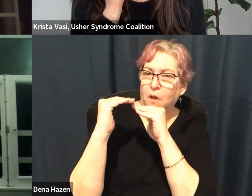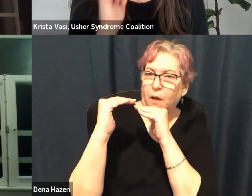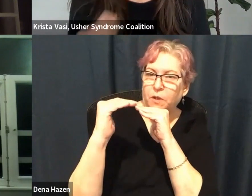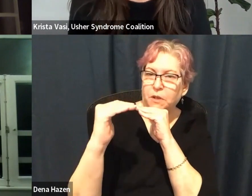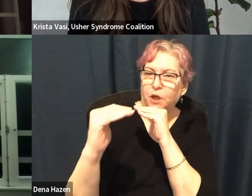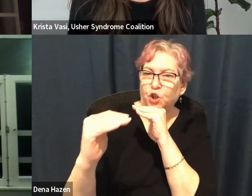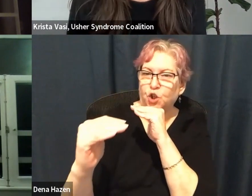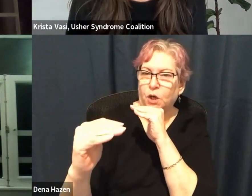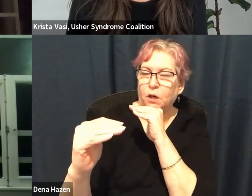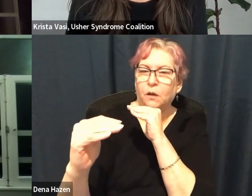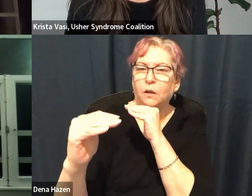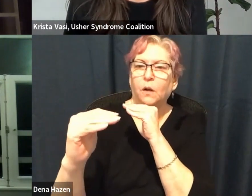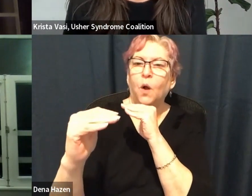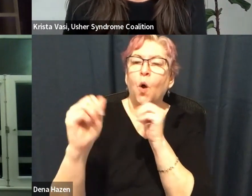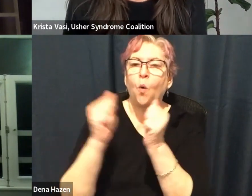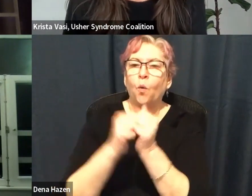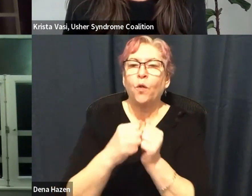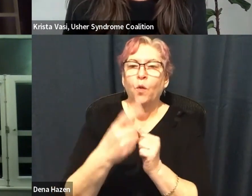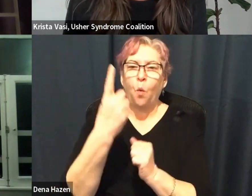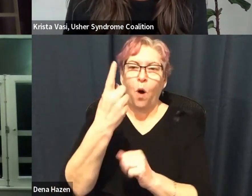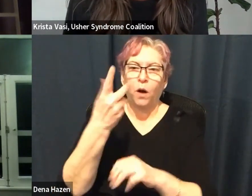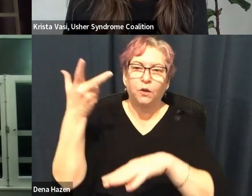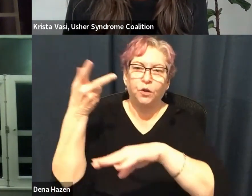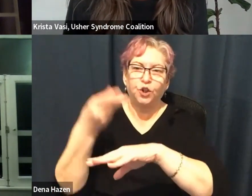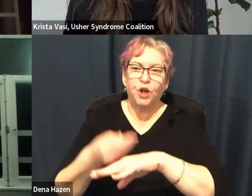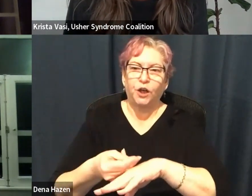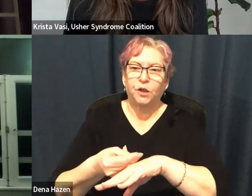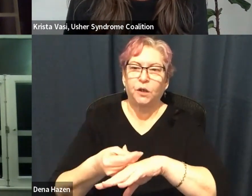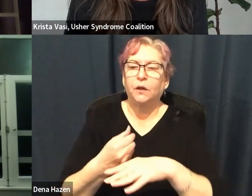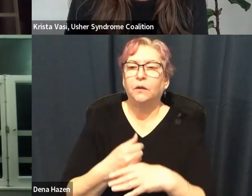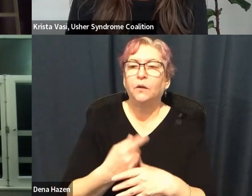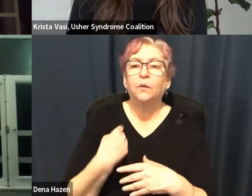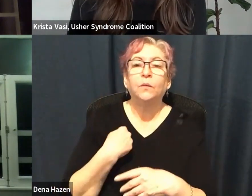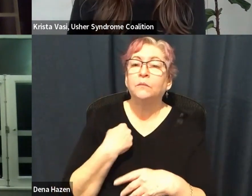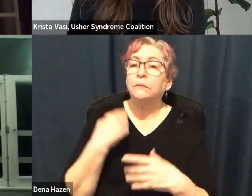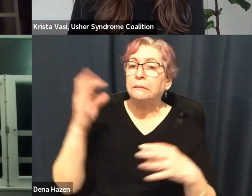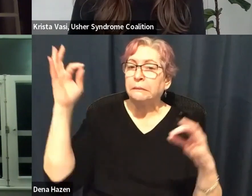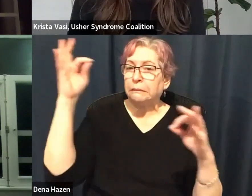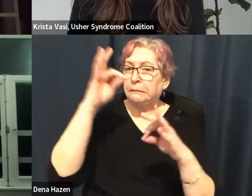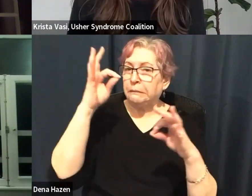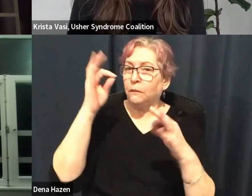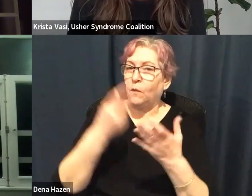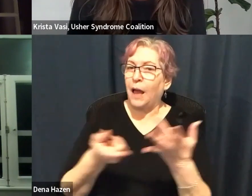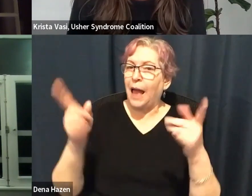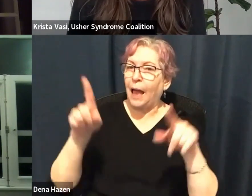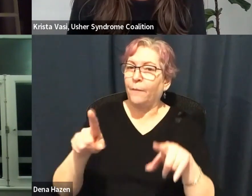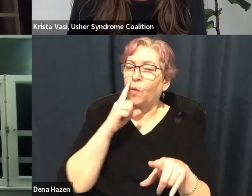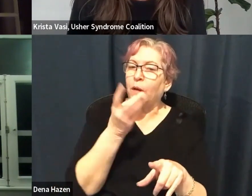with one injection. What we don't know is what will happen with multiple injections.